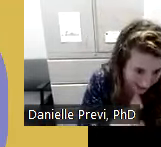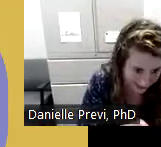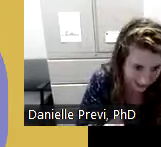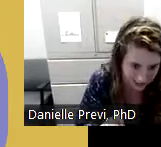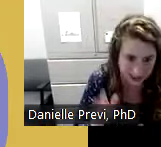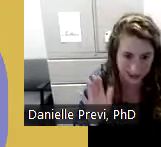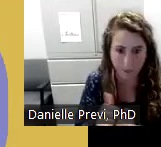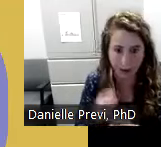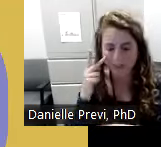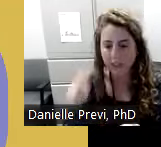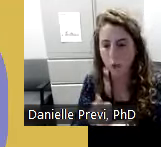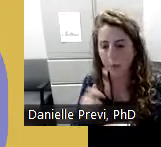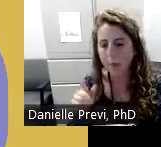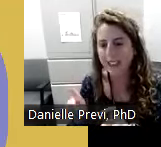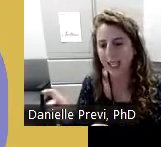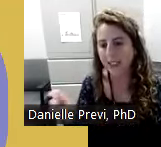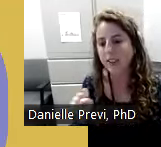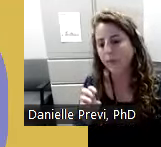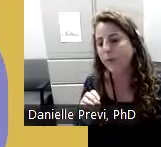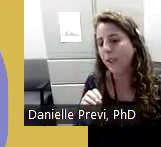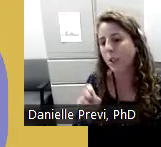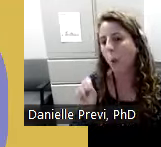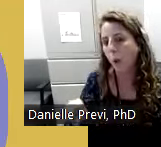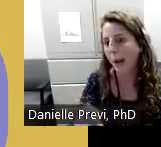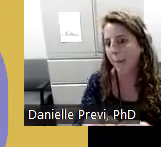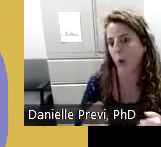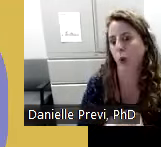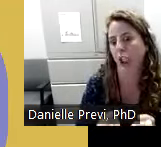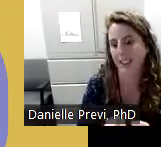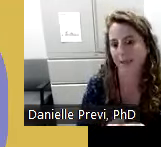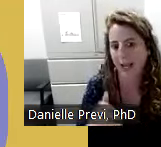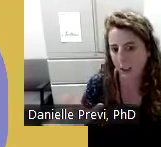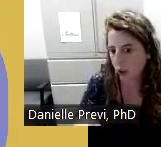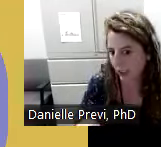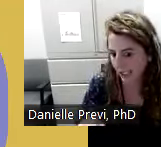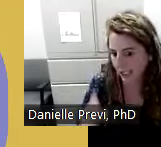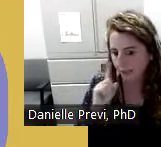definitely, there was a marked weakness in those auditorily based tests versus the visual ones. So